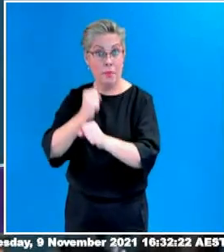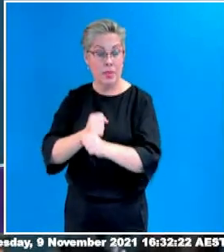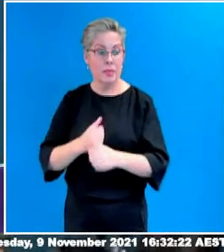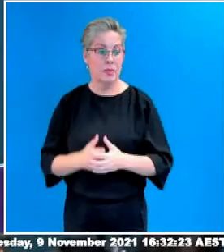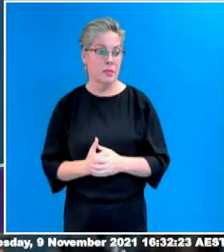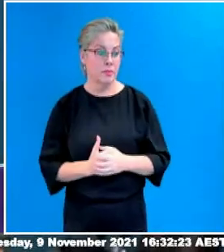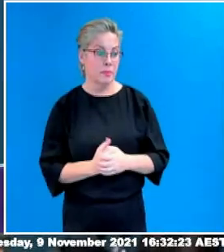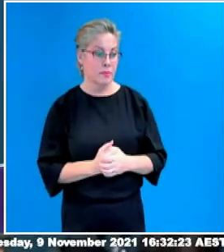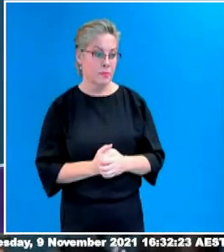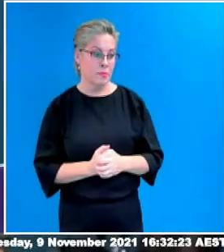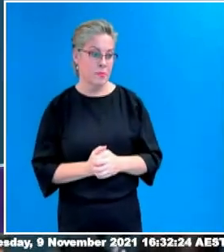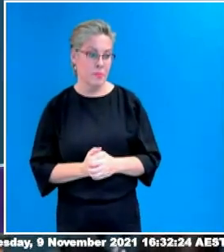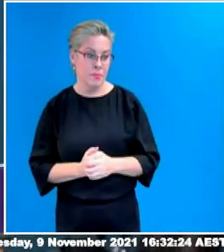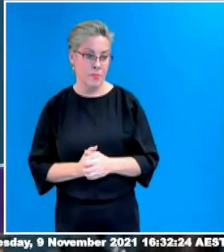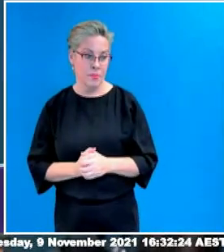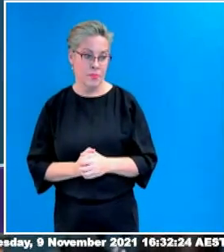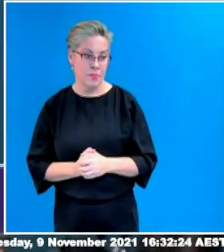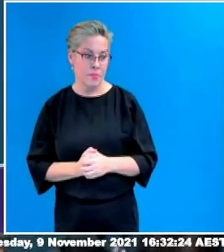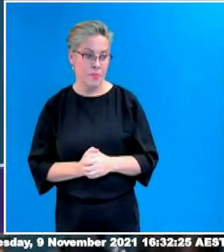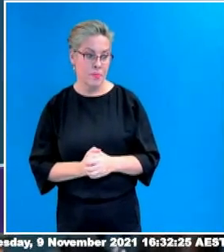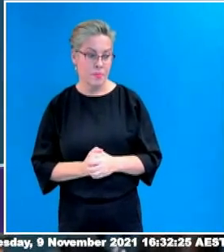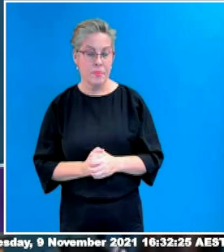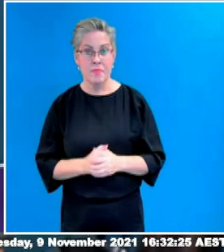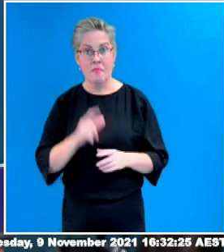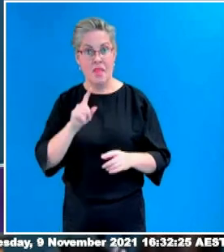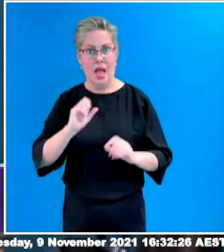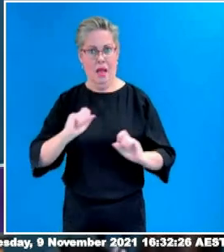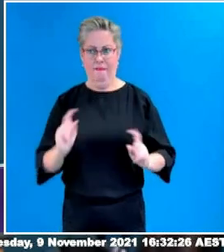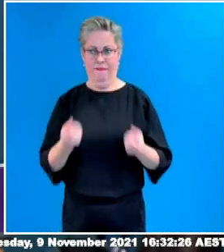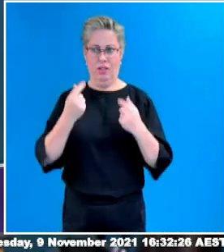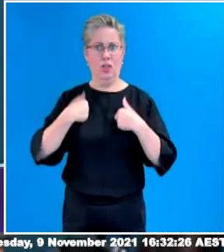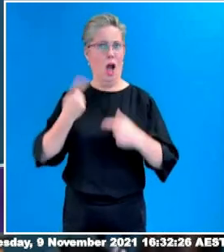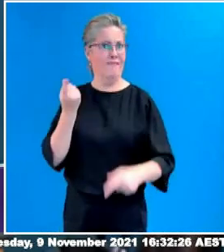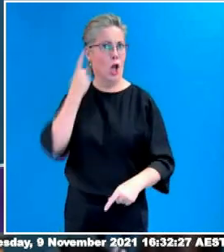Firstly, this is the first we have heard about this from Ms Eastman.